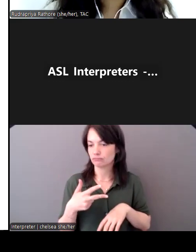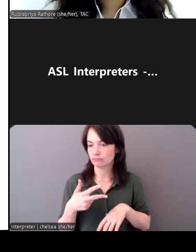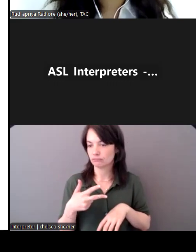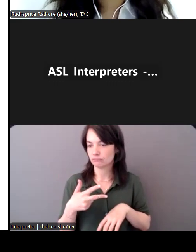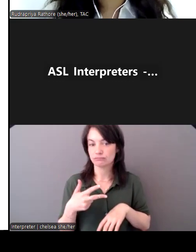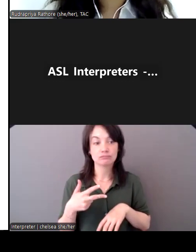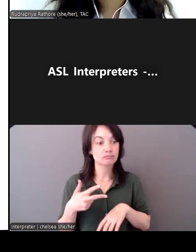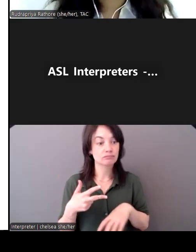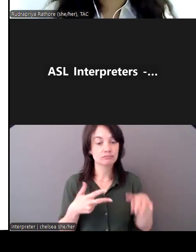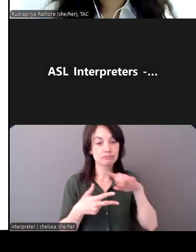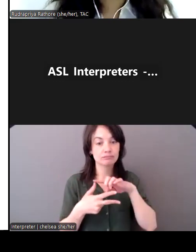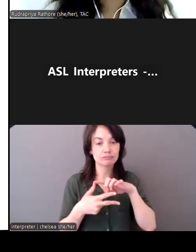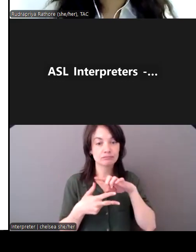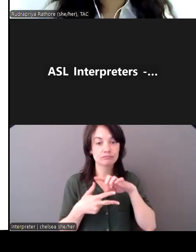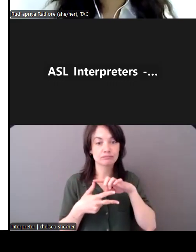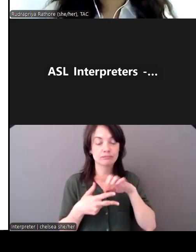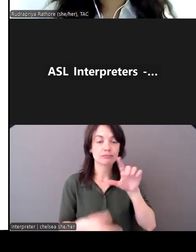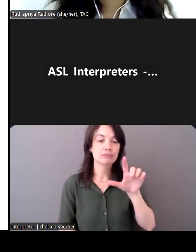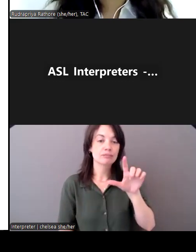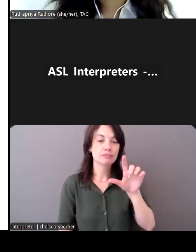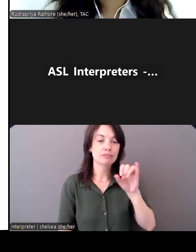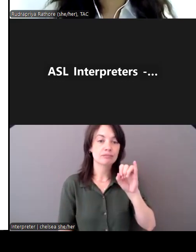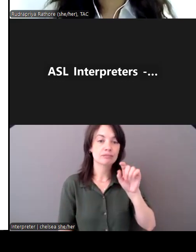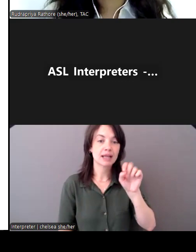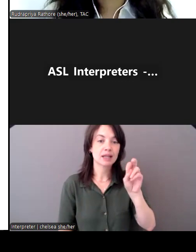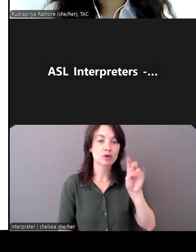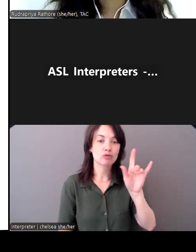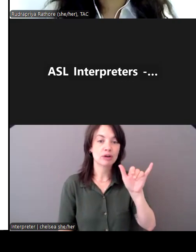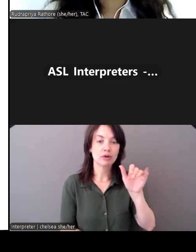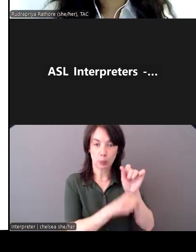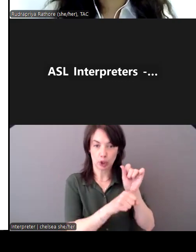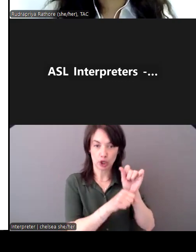is the literary CV i referenced this um a little while ago when I was talking about